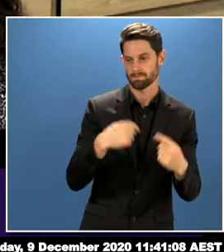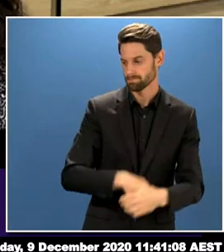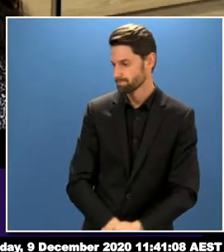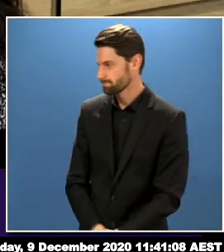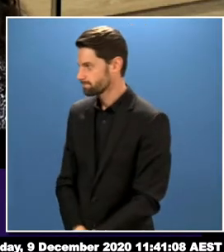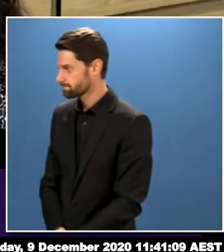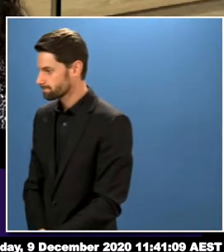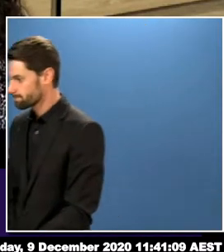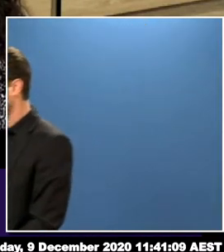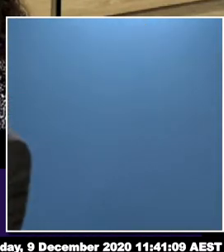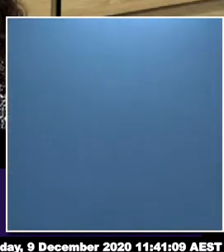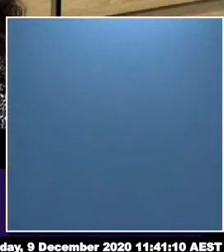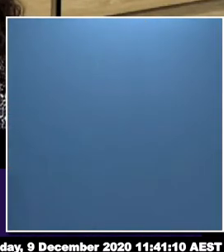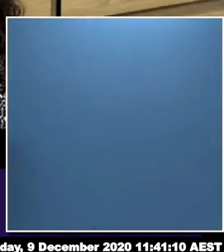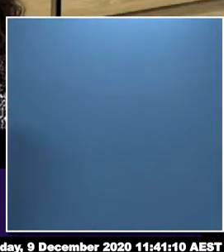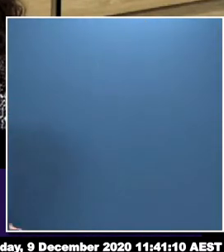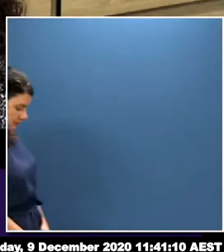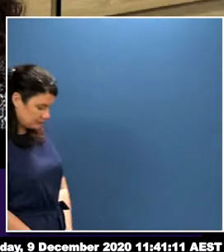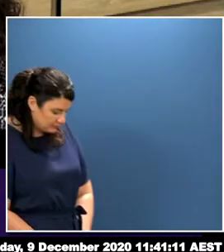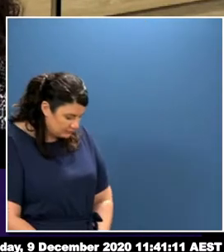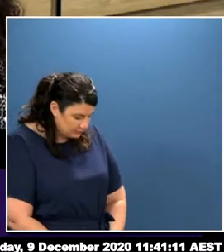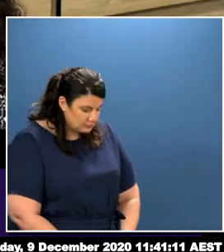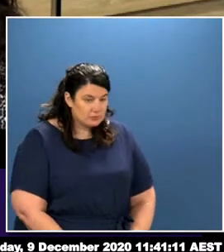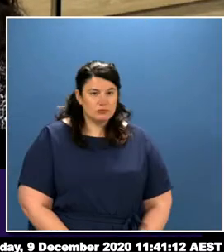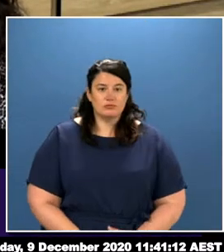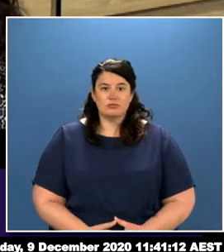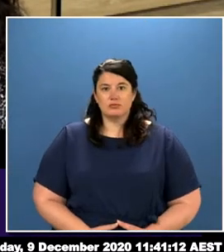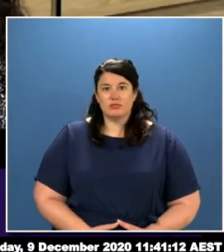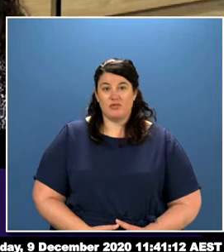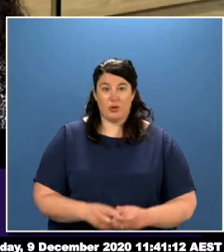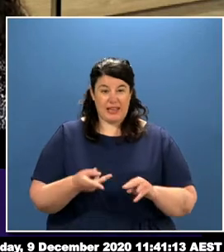So when we're not living in a COVID-19 pandemic you would